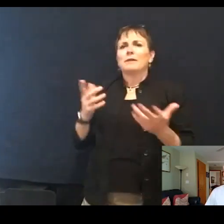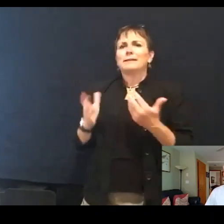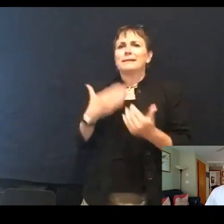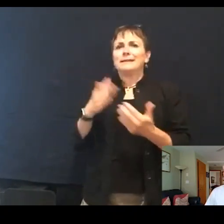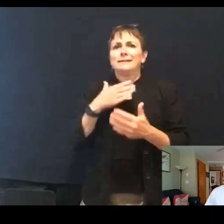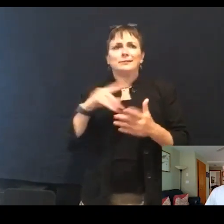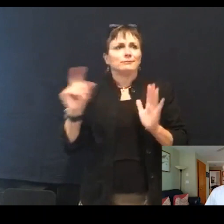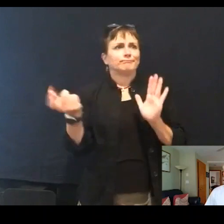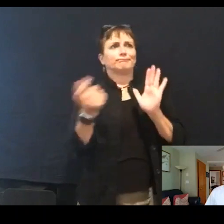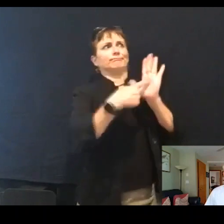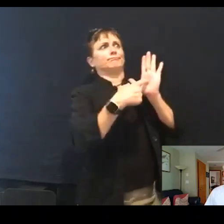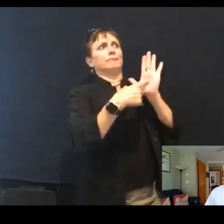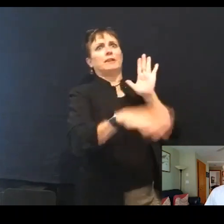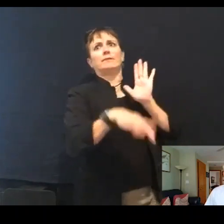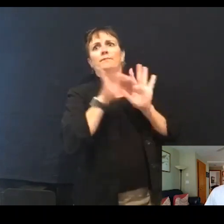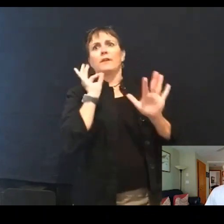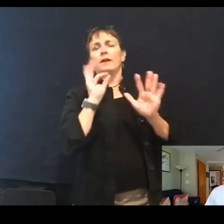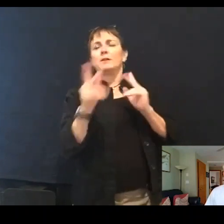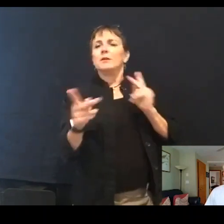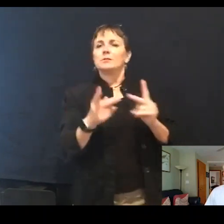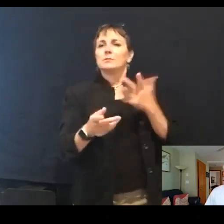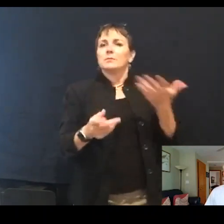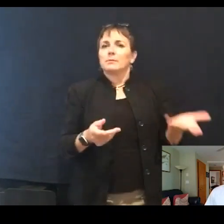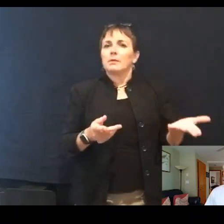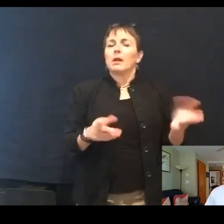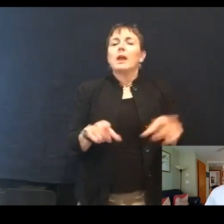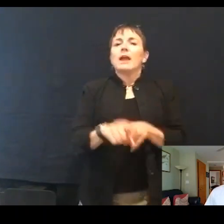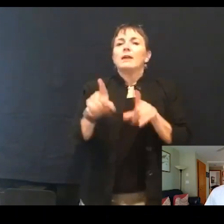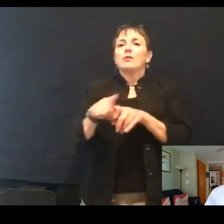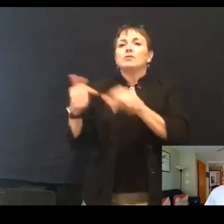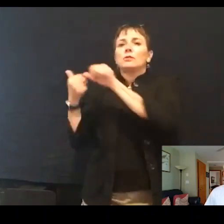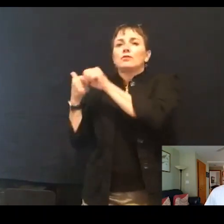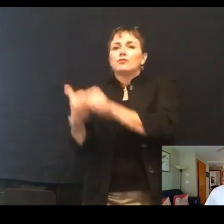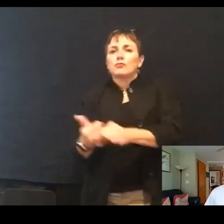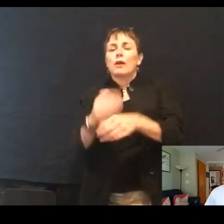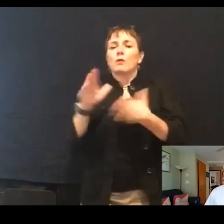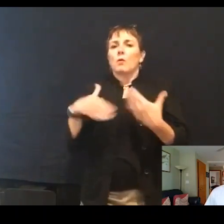attract them to the data and to our diseases.